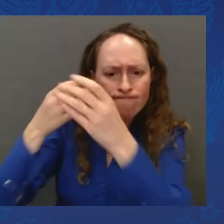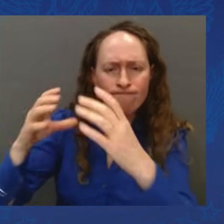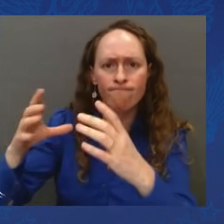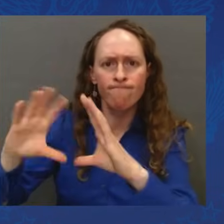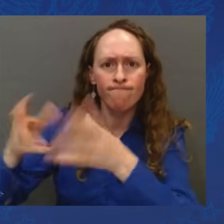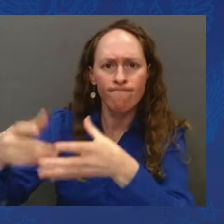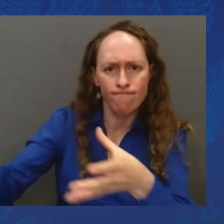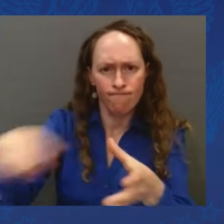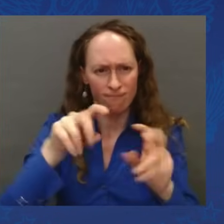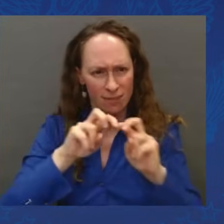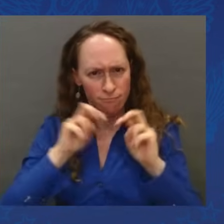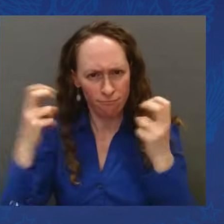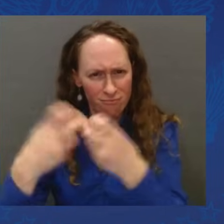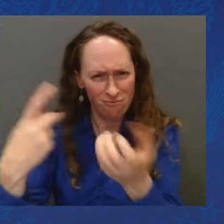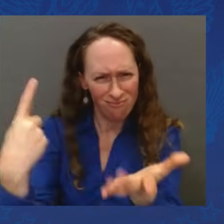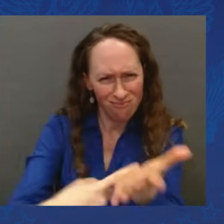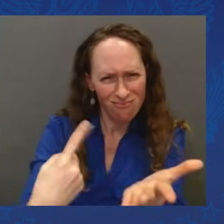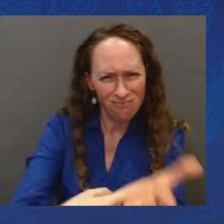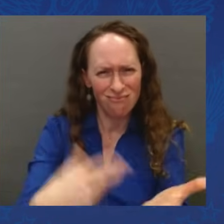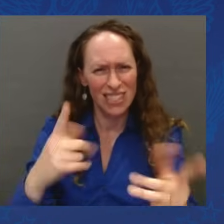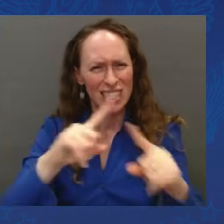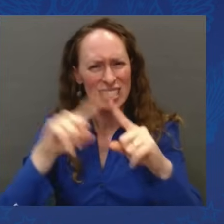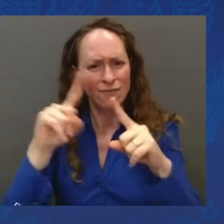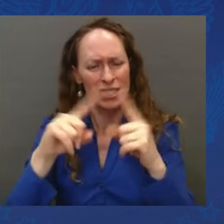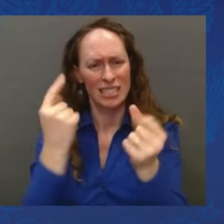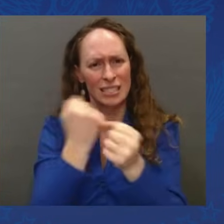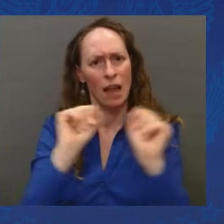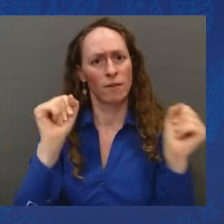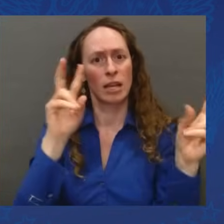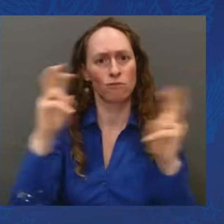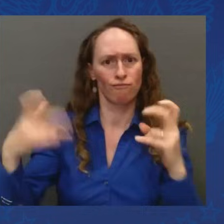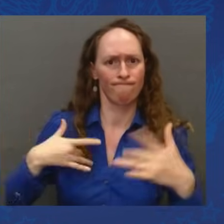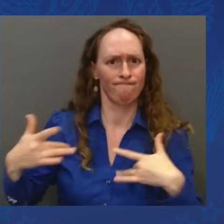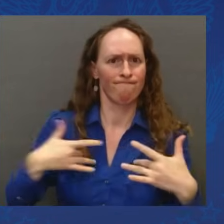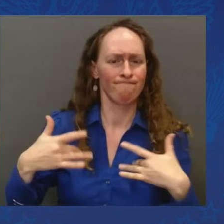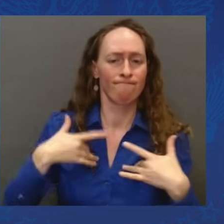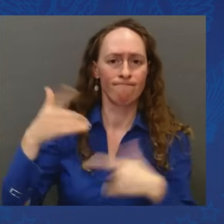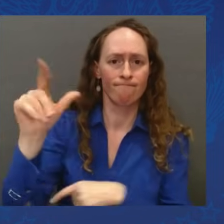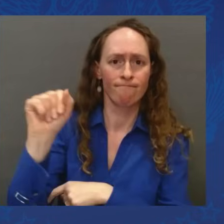almost everywhere I go -- every major leader wants to talk about the impact of artificial intelligence.